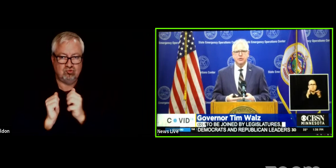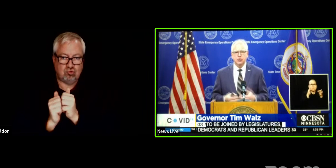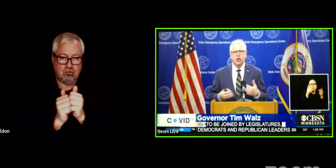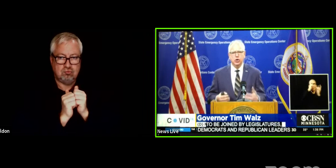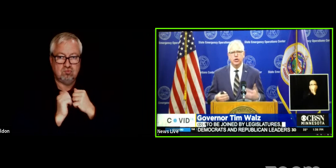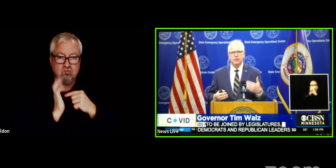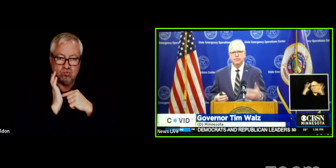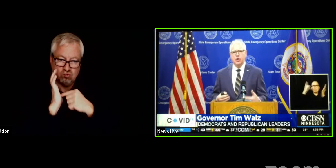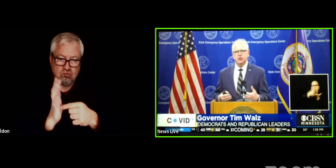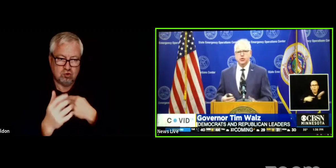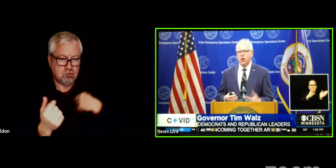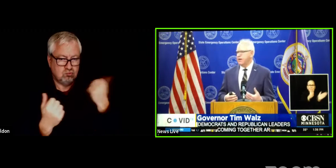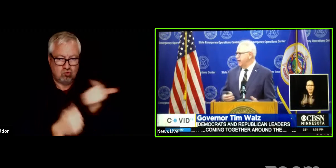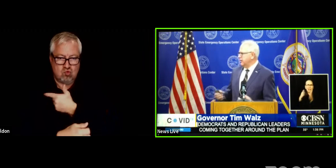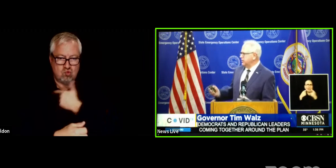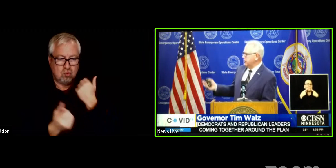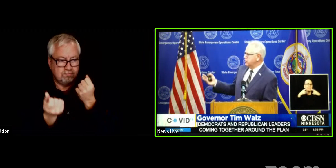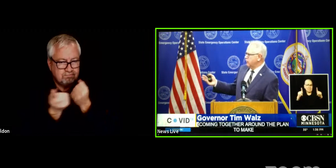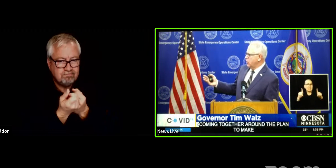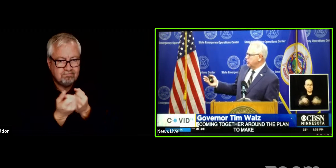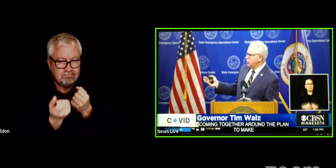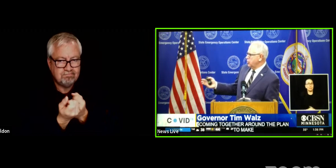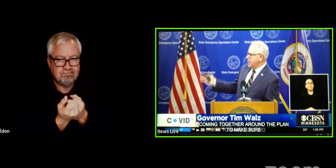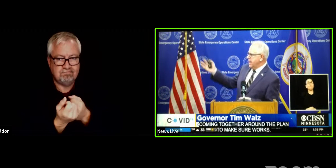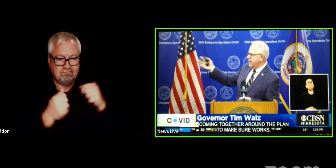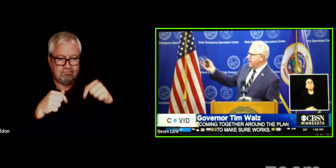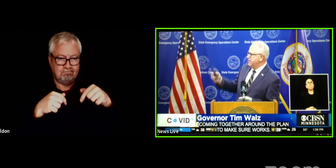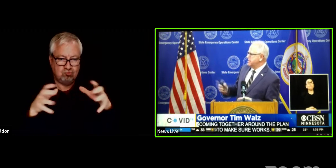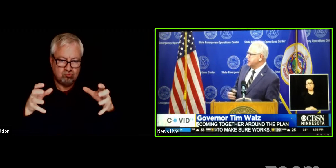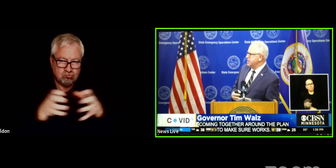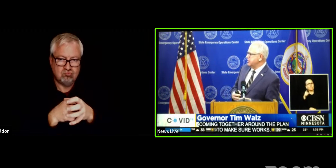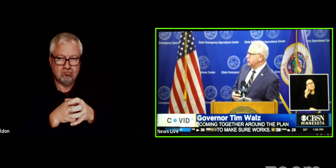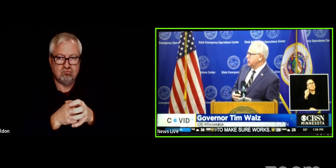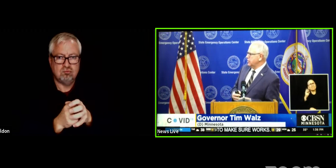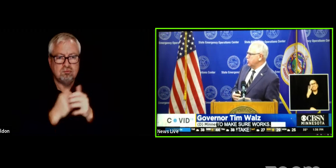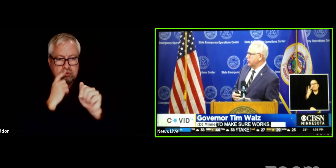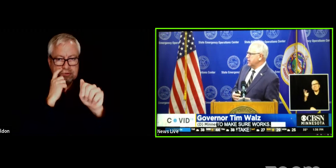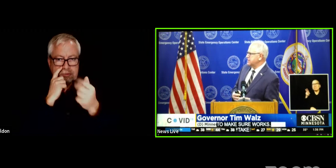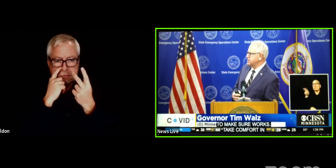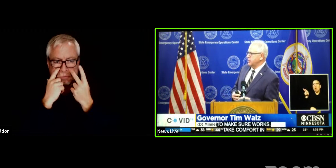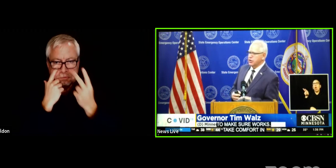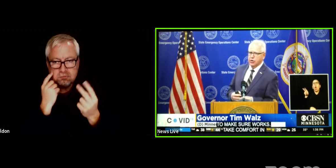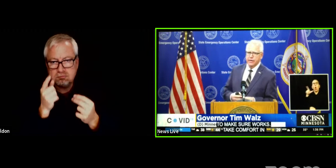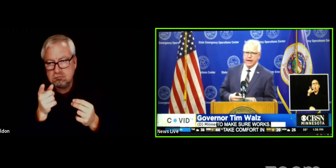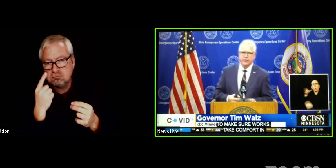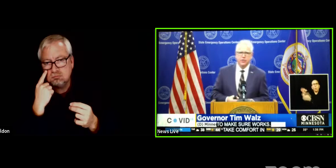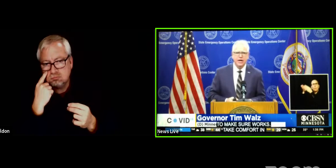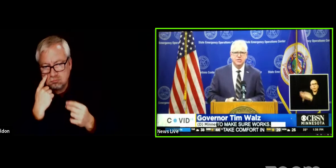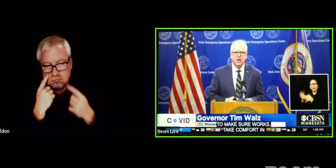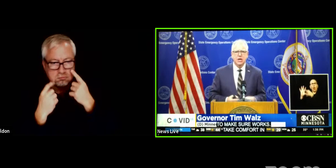YOU CAN LOOK TO FOLKS WHO ARE VALIDATORS FOR YOU, AND THAT MEANS COMMITTED TO DOING THE WORK NECESSARY TO EARN THAT TRUST.